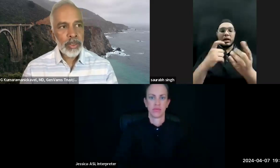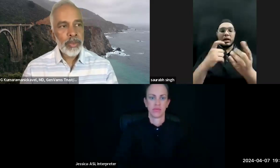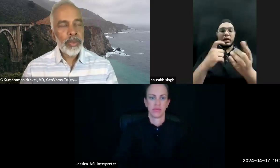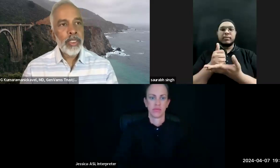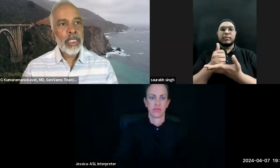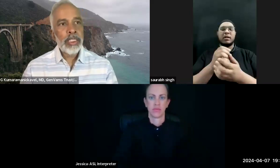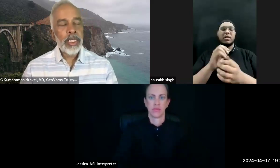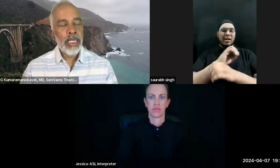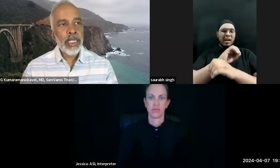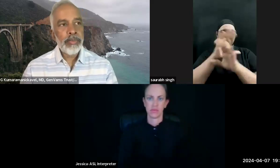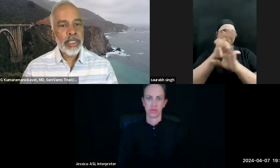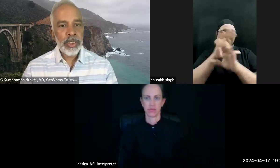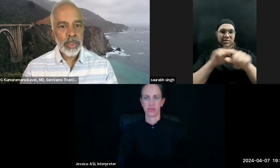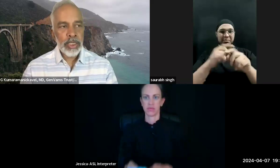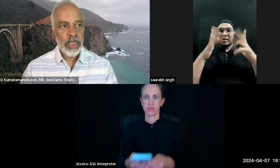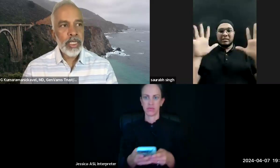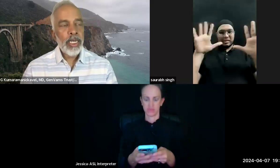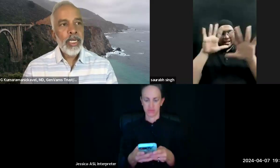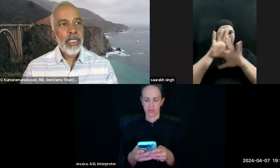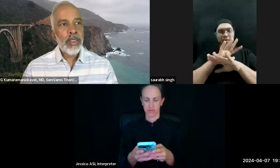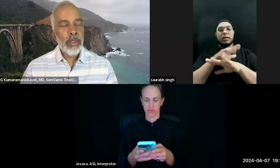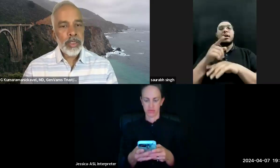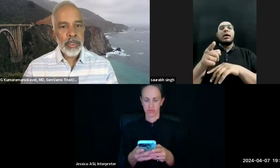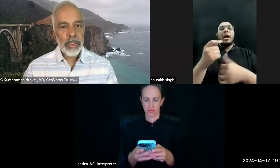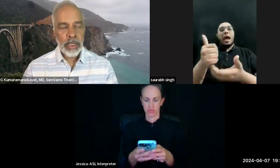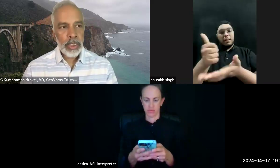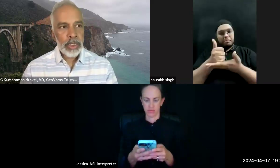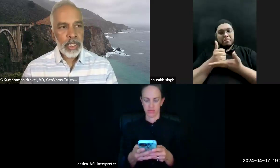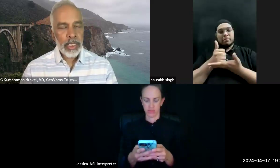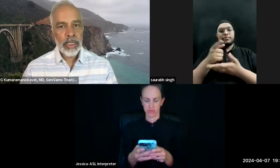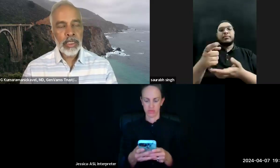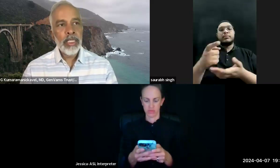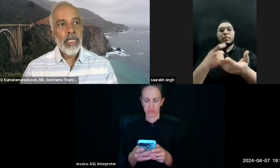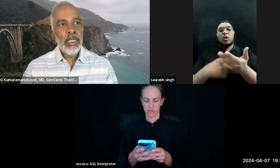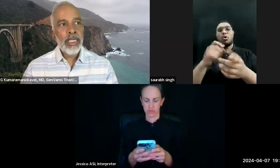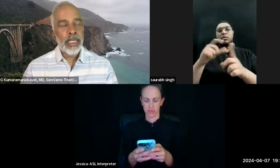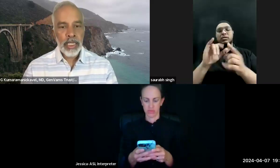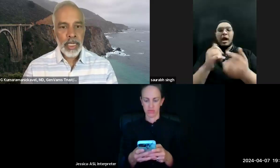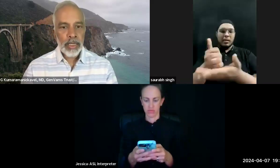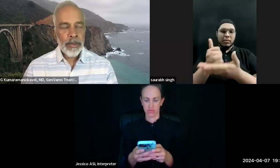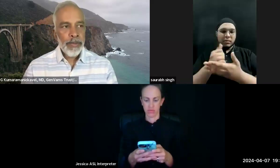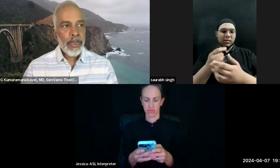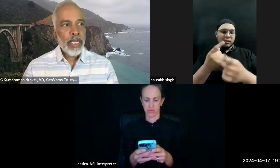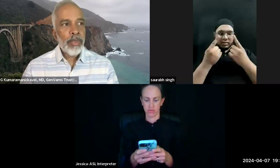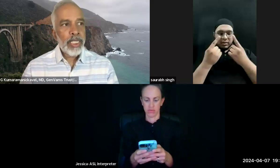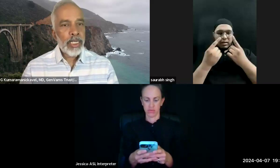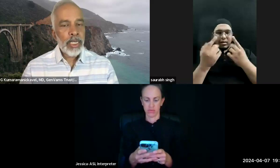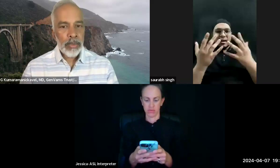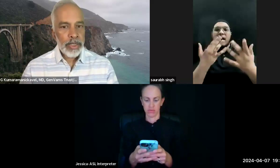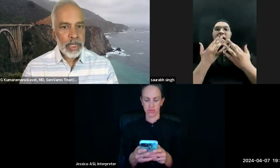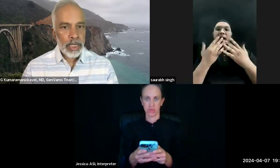so it is it helps us to see the contours and the shades that are there. But they can't appreciate